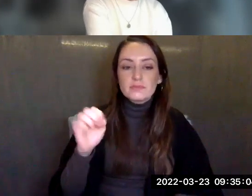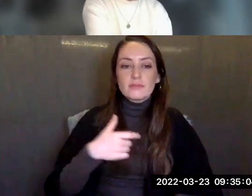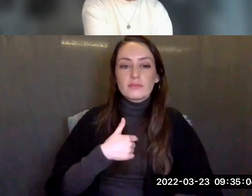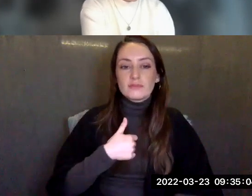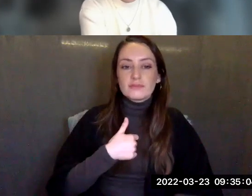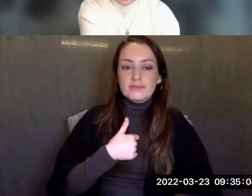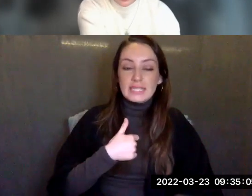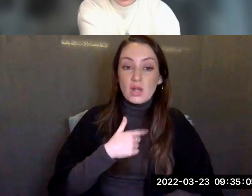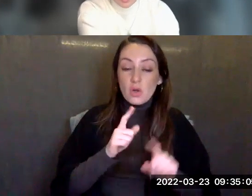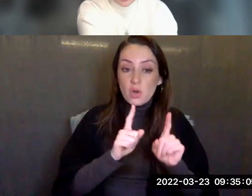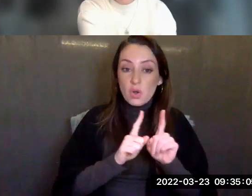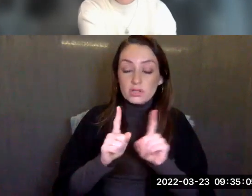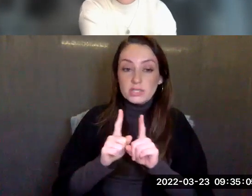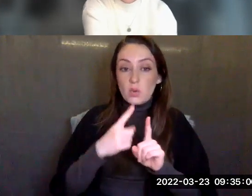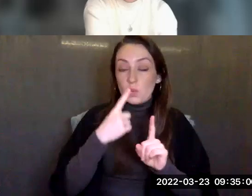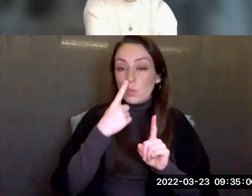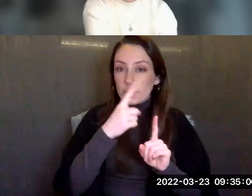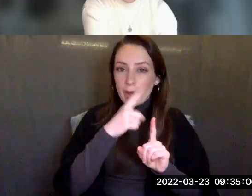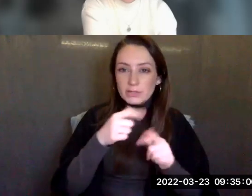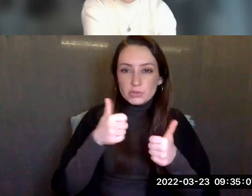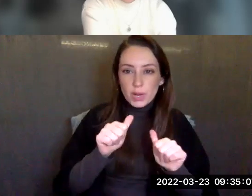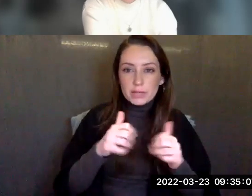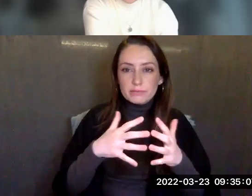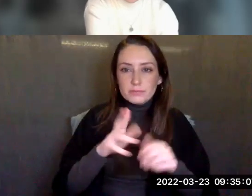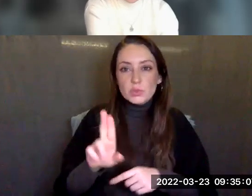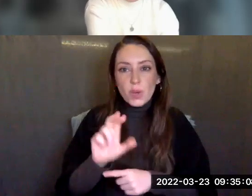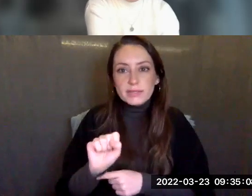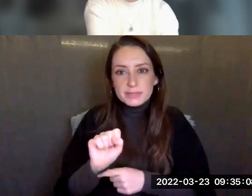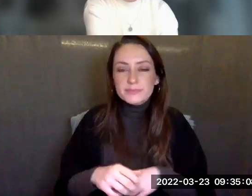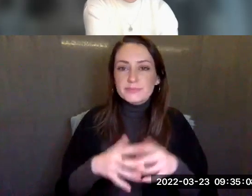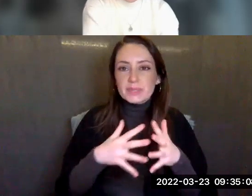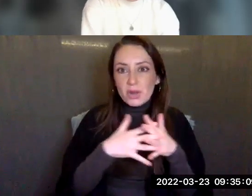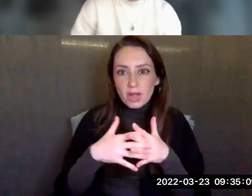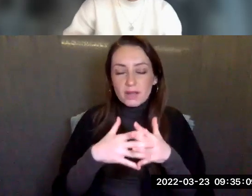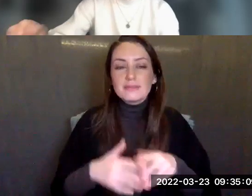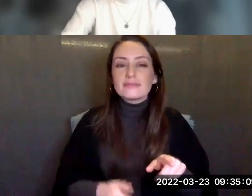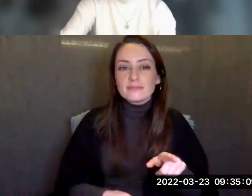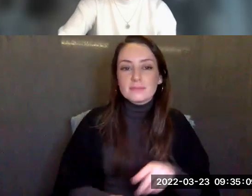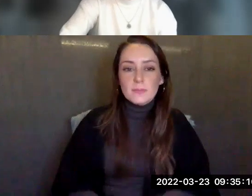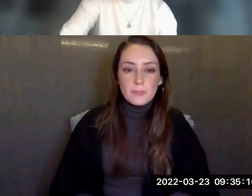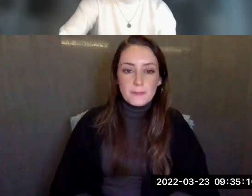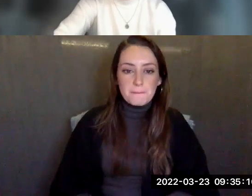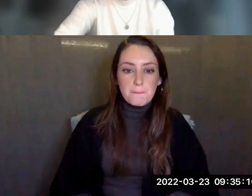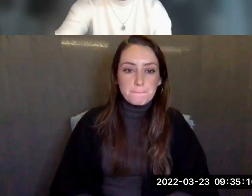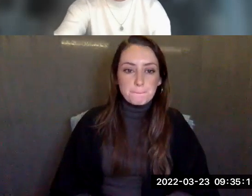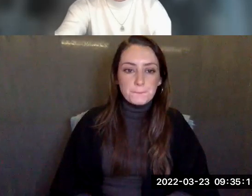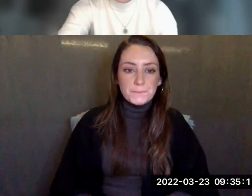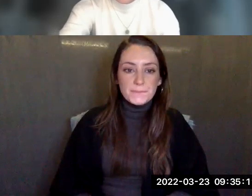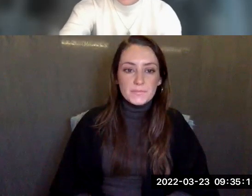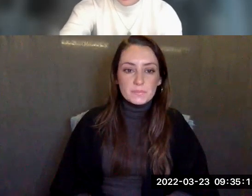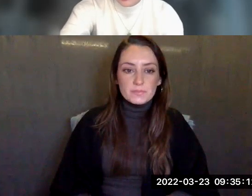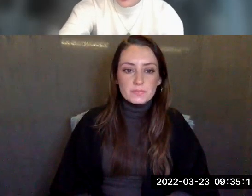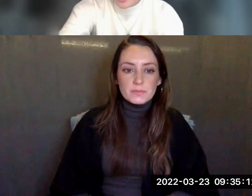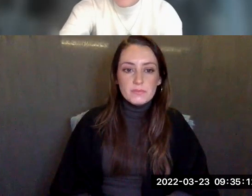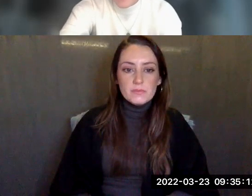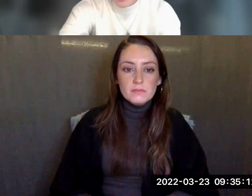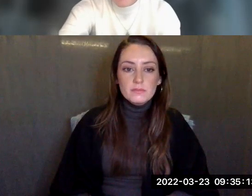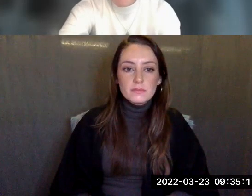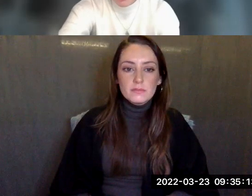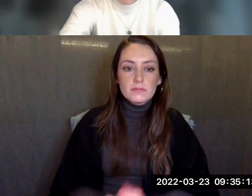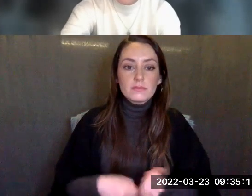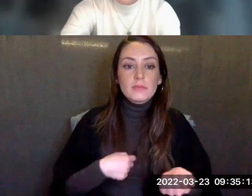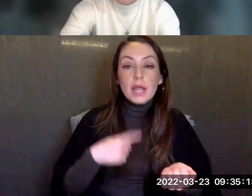A true were at American. and because I think that I may meet more diversity experience.